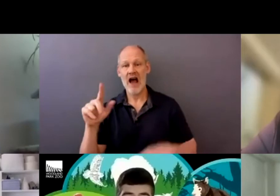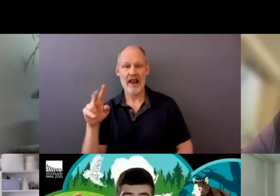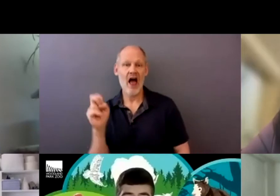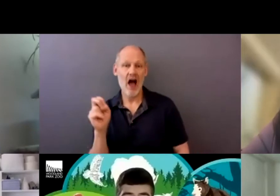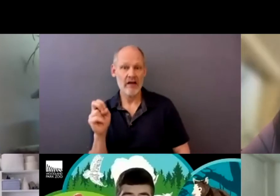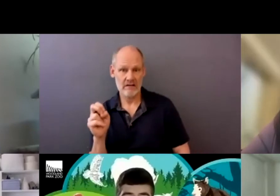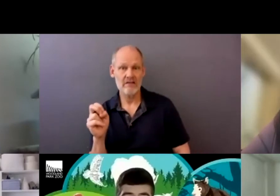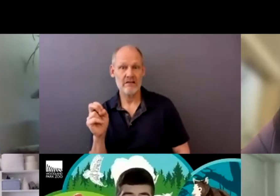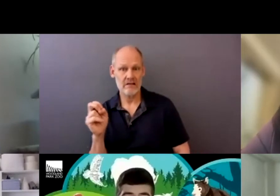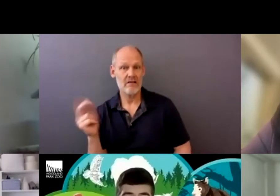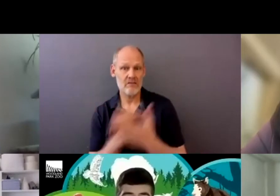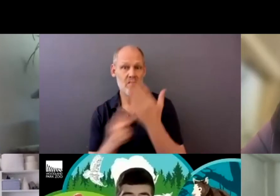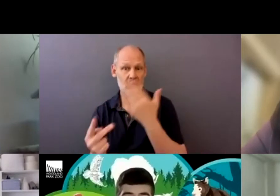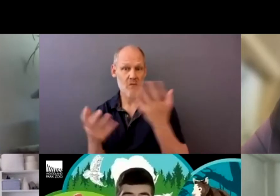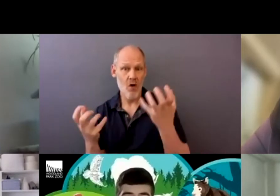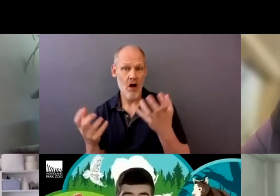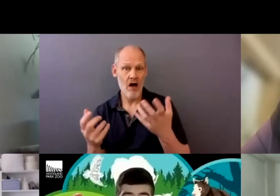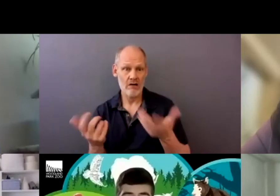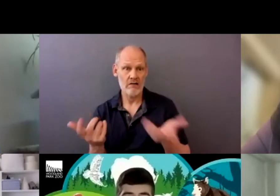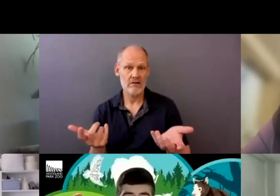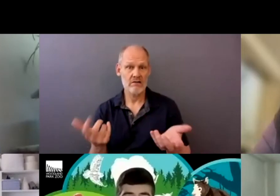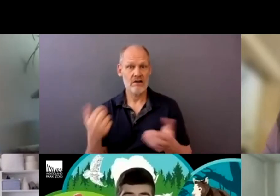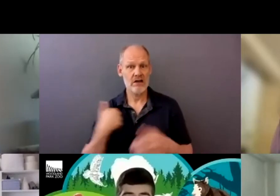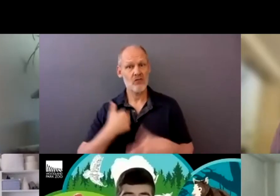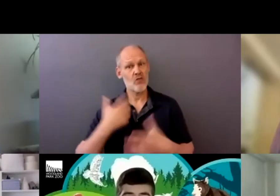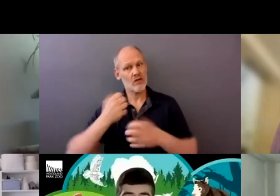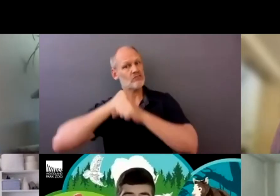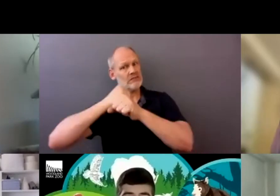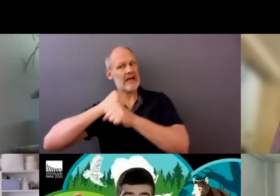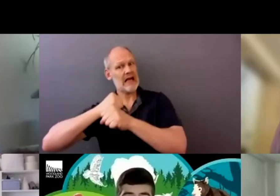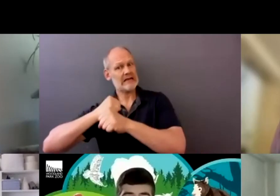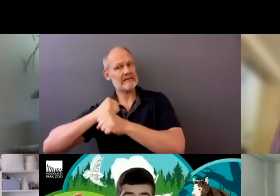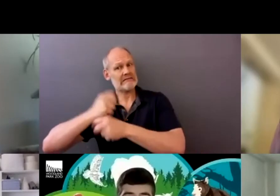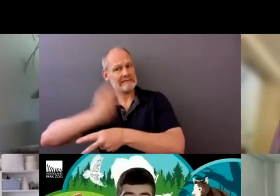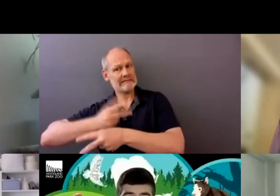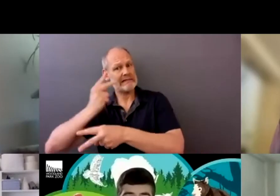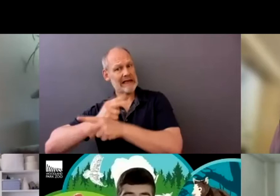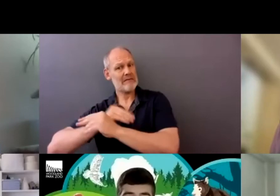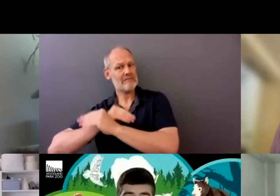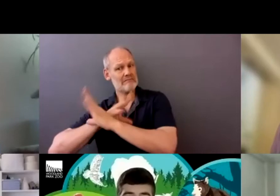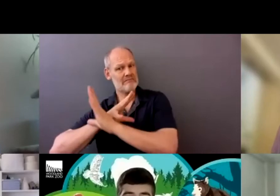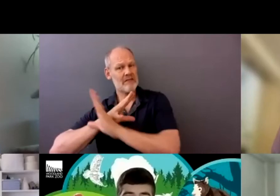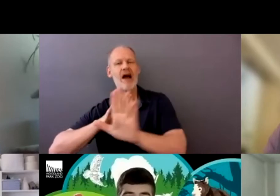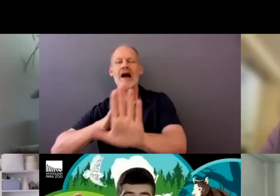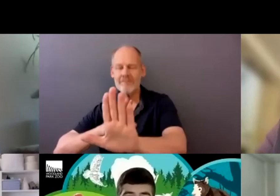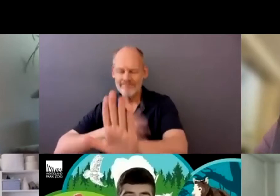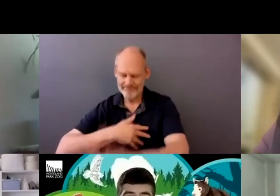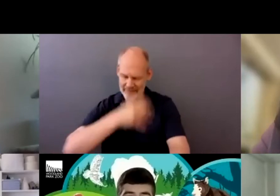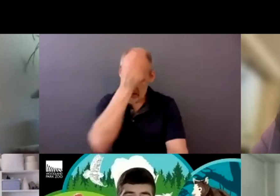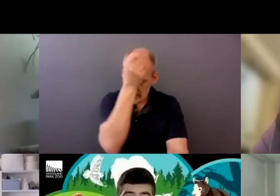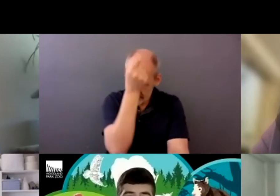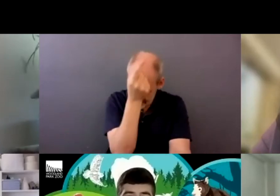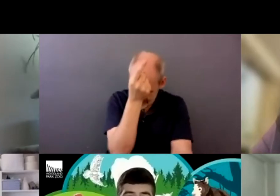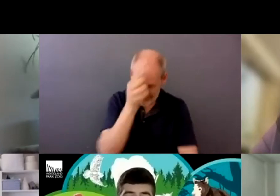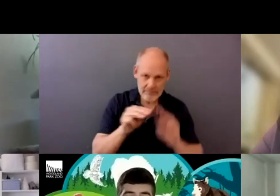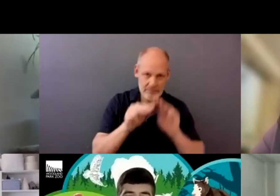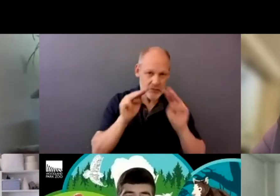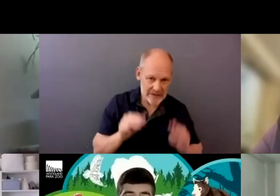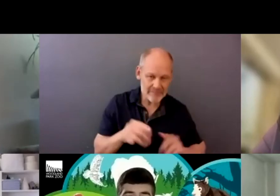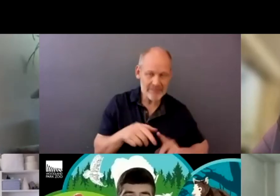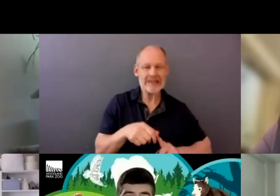bit. I am interested -- the museum is a special place and until the pandemic started, we had